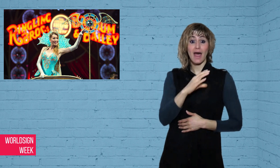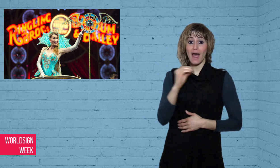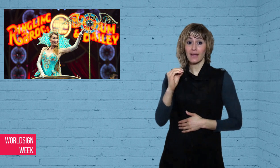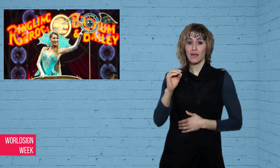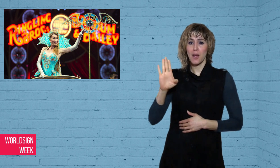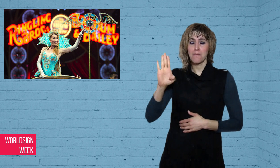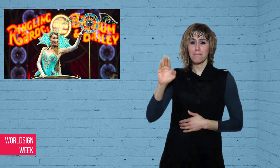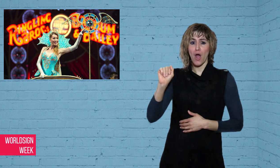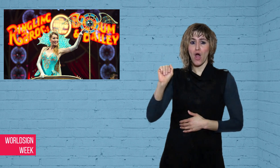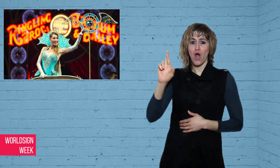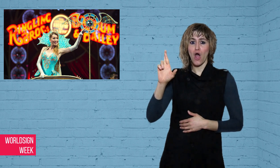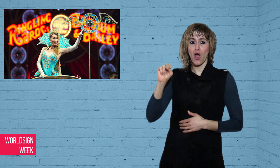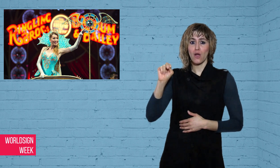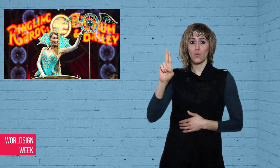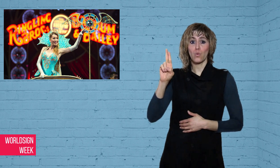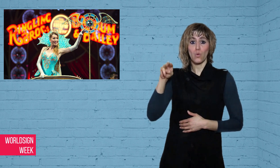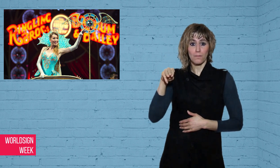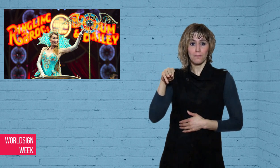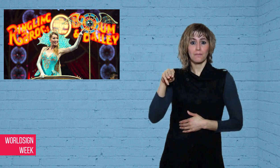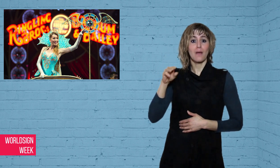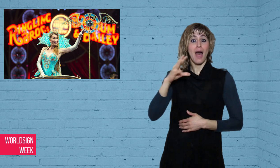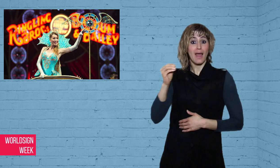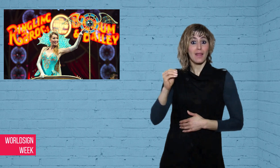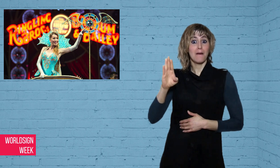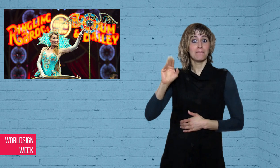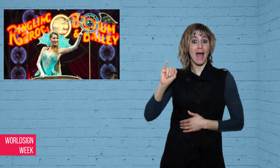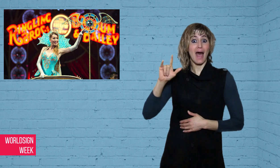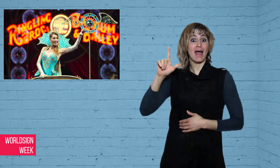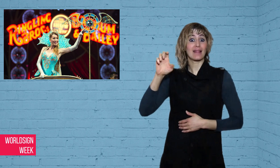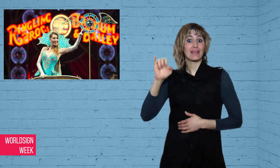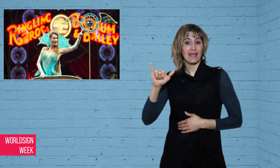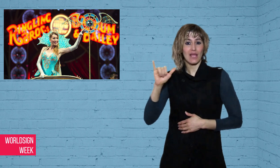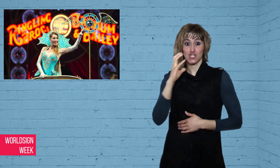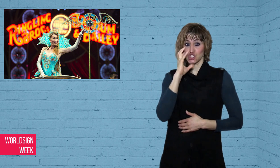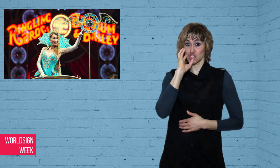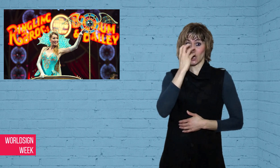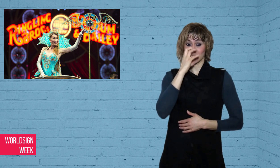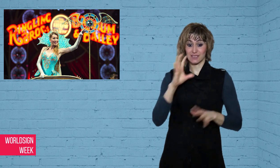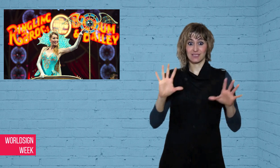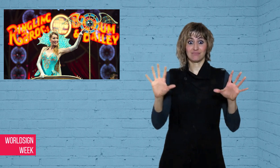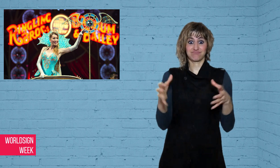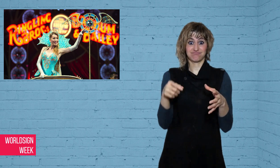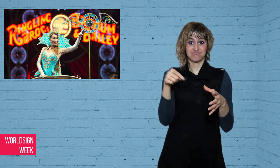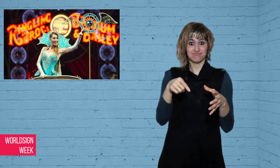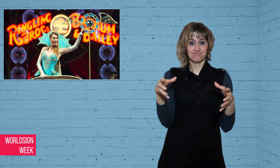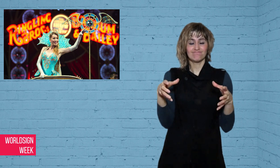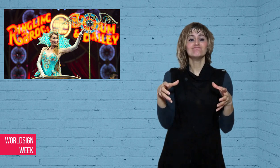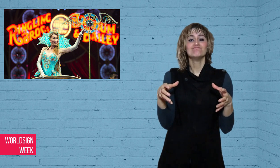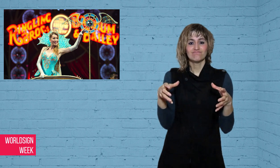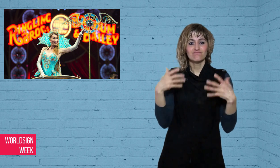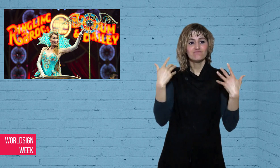they will close permanently this May,